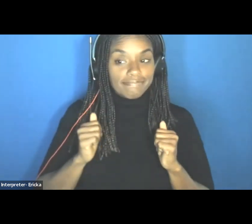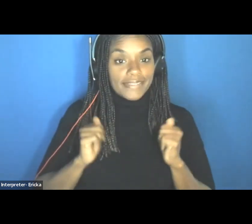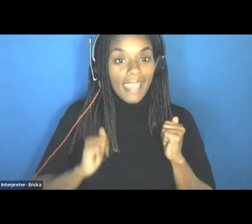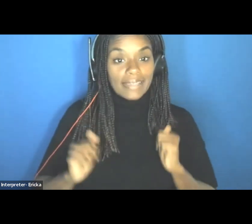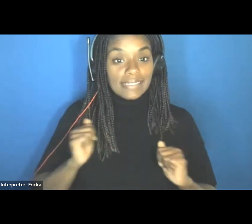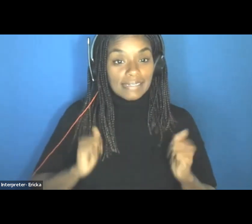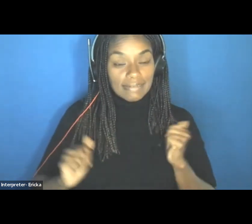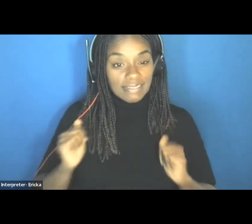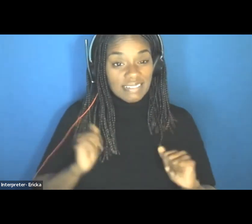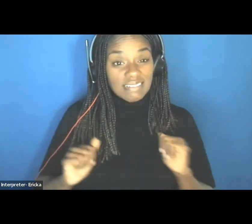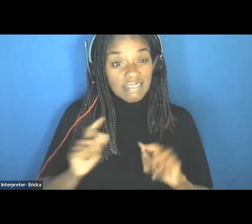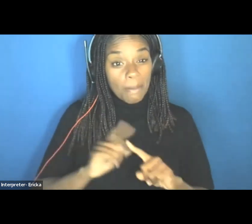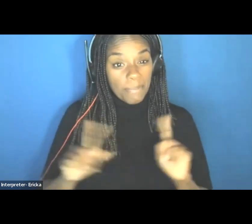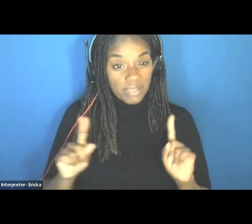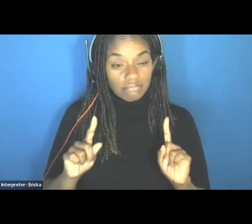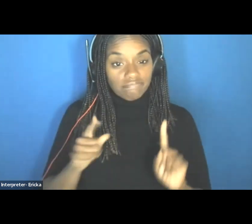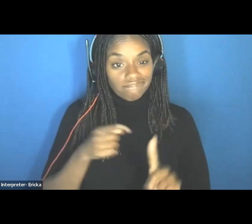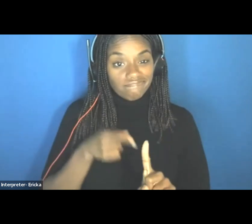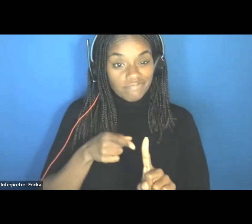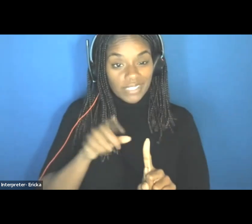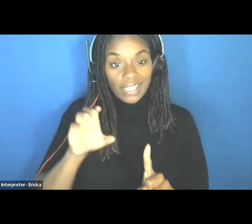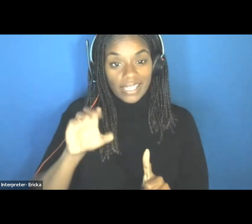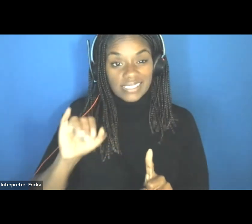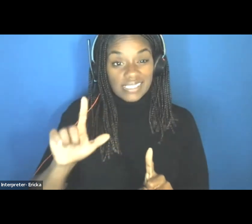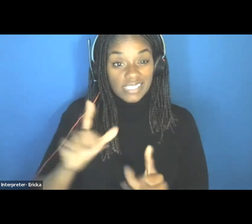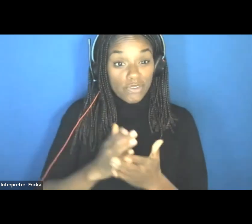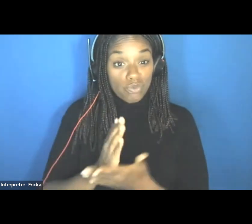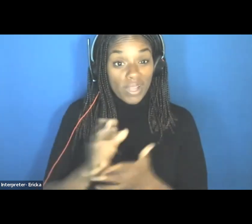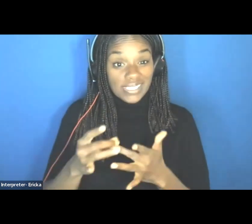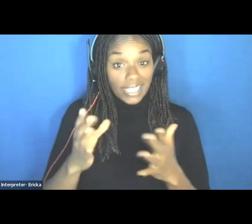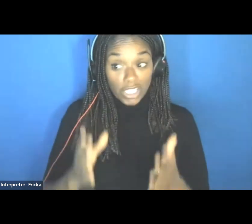He gave up football at the height of his career to I guess go into acting.